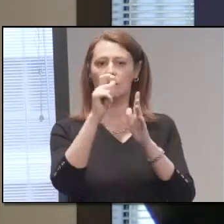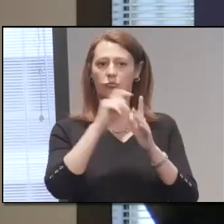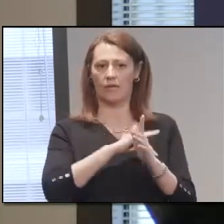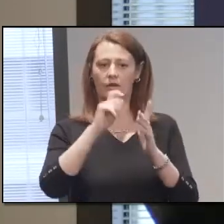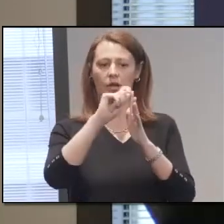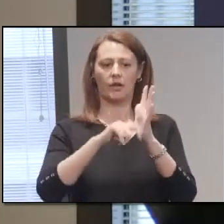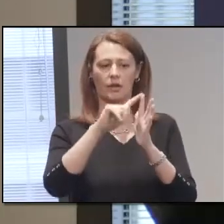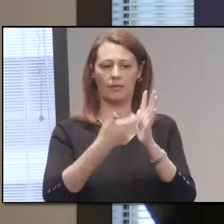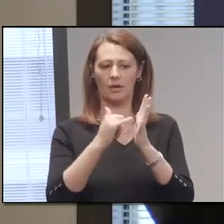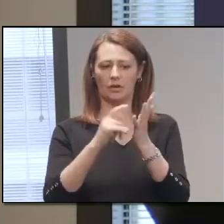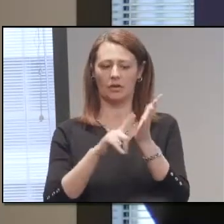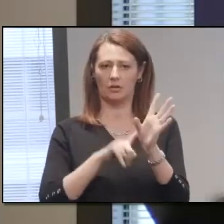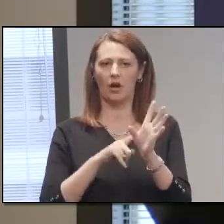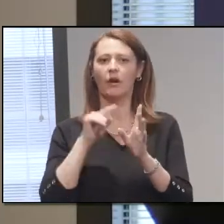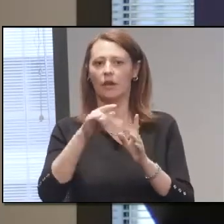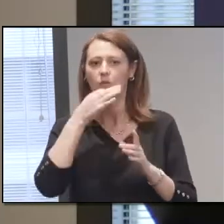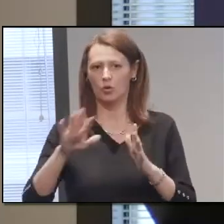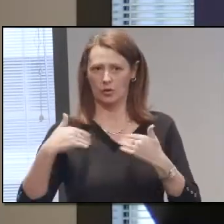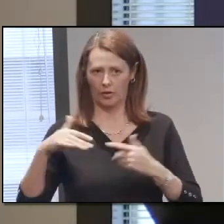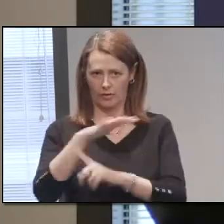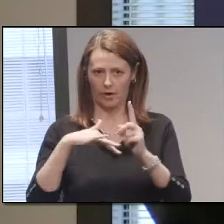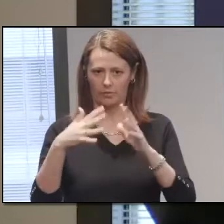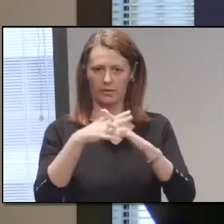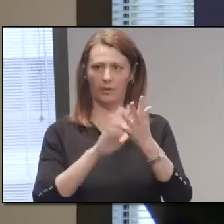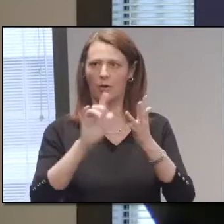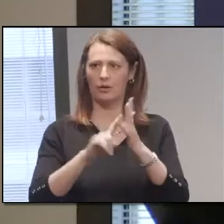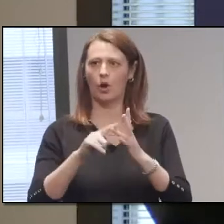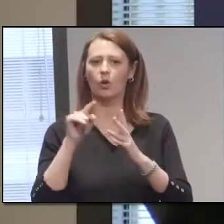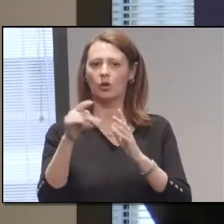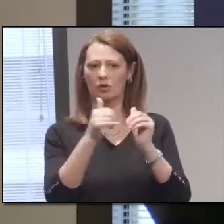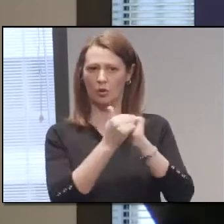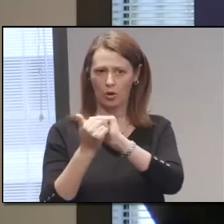Children's Health and Environment Program, W.H.O Collaborating Centre for Children's Health and